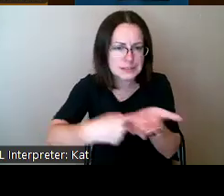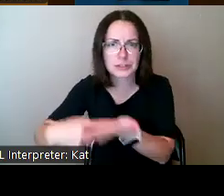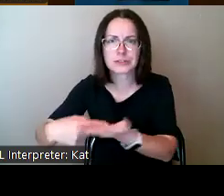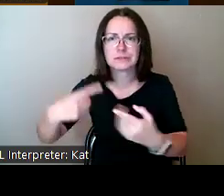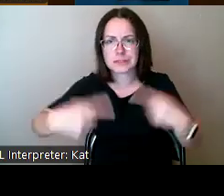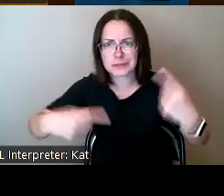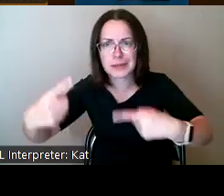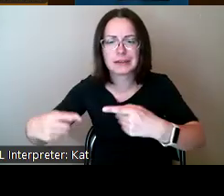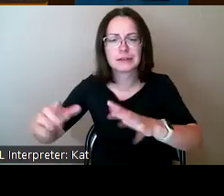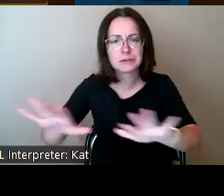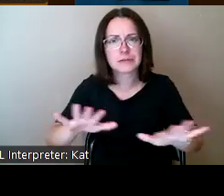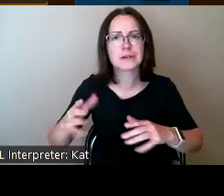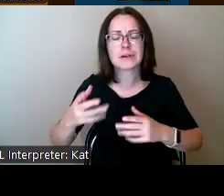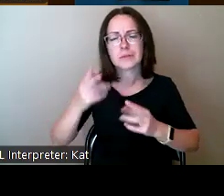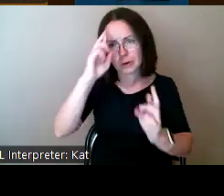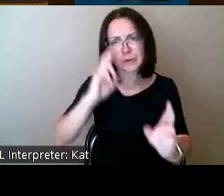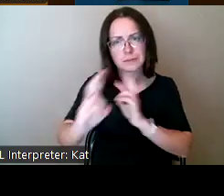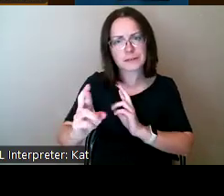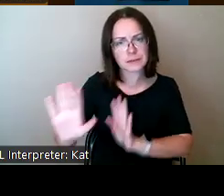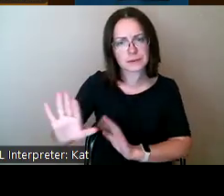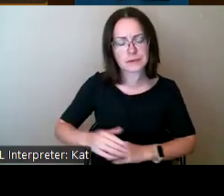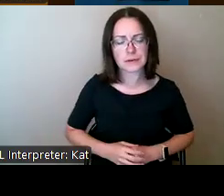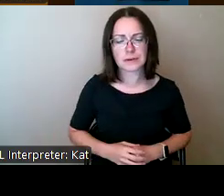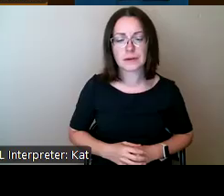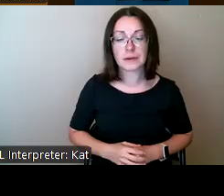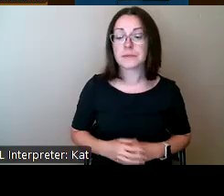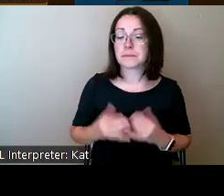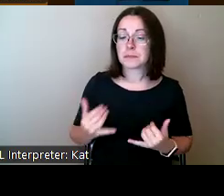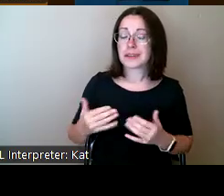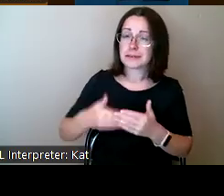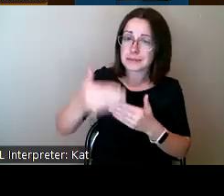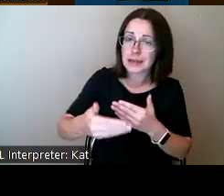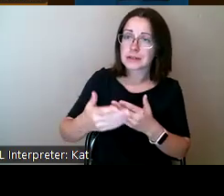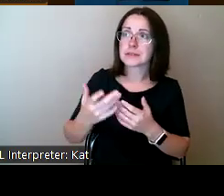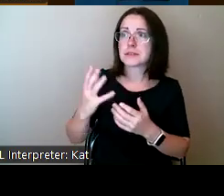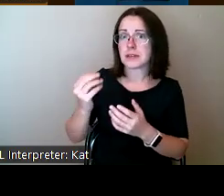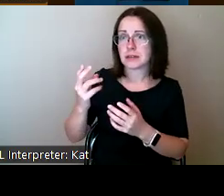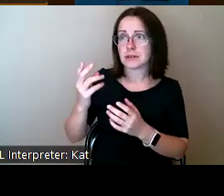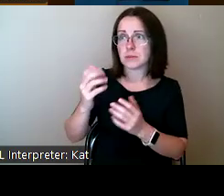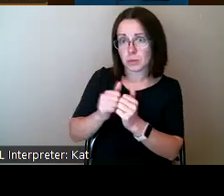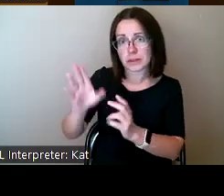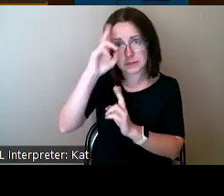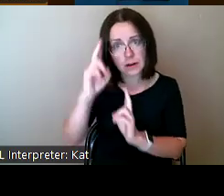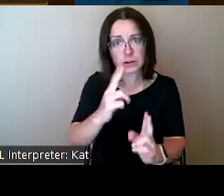following him and honored by him were people who supported his stance and people who stood against